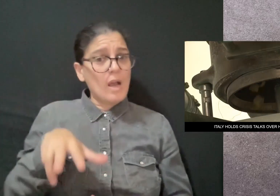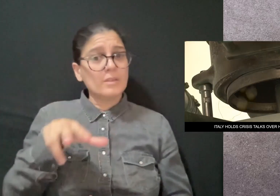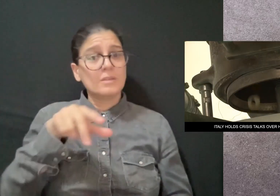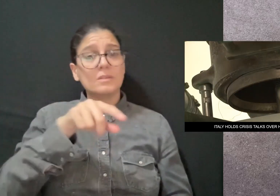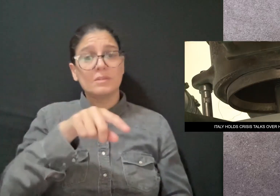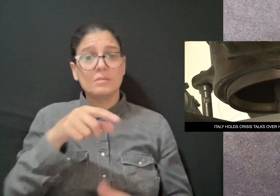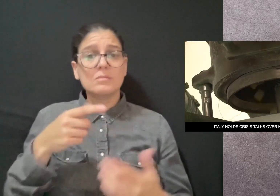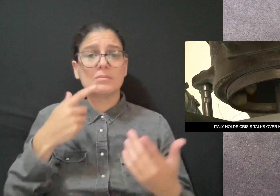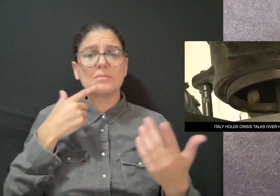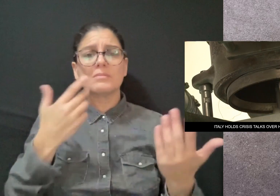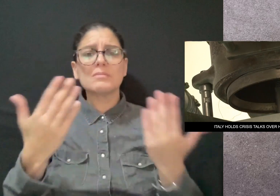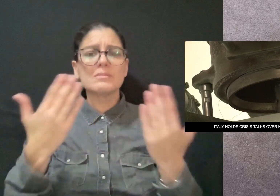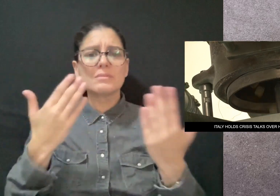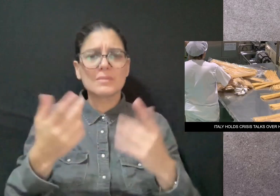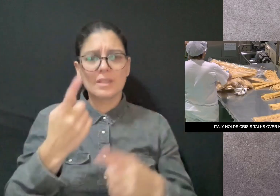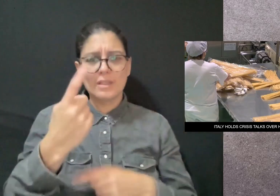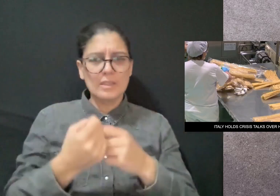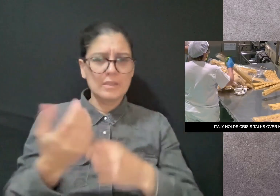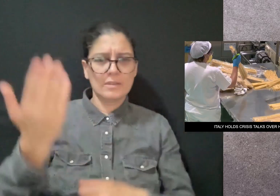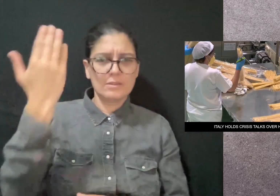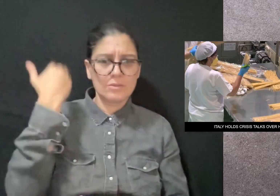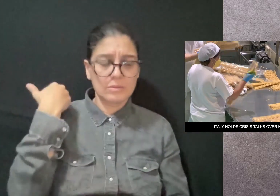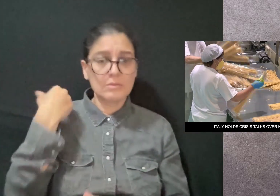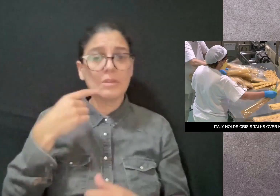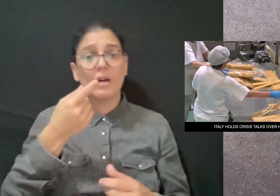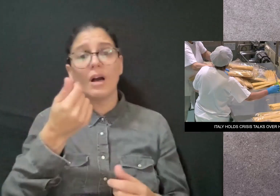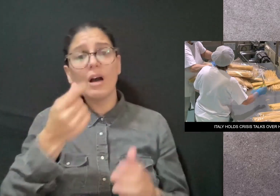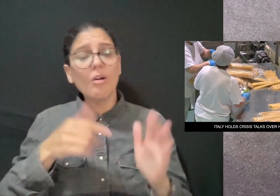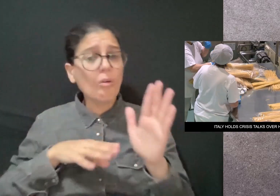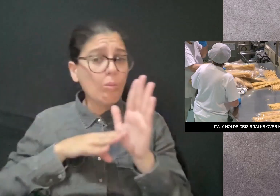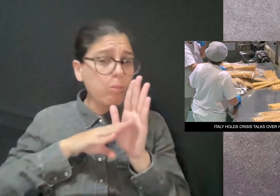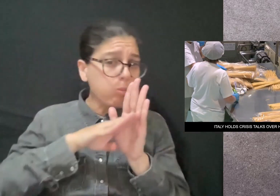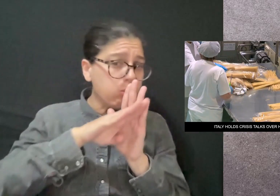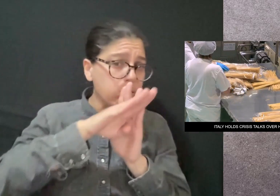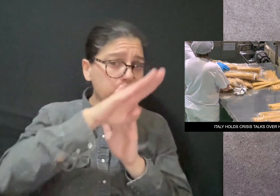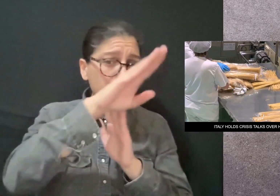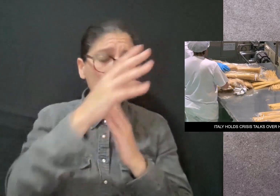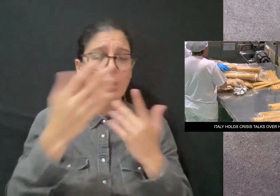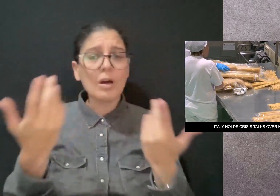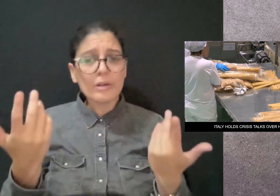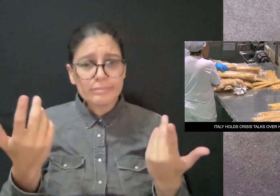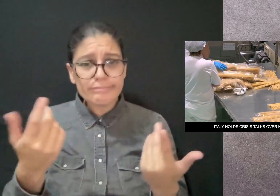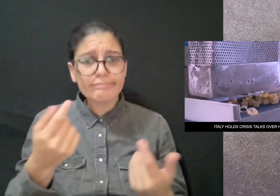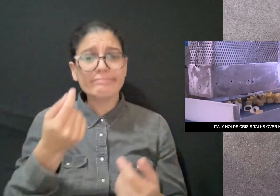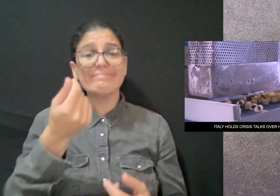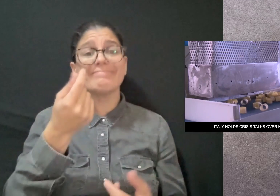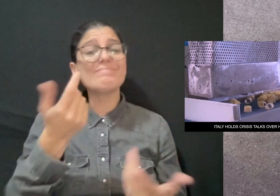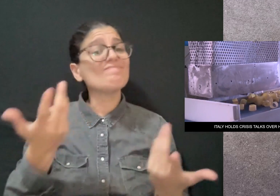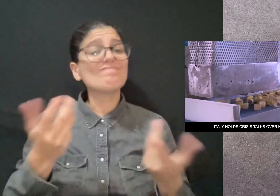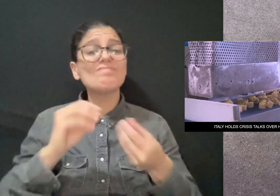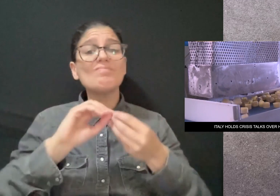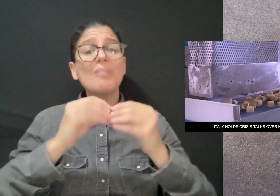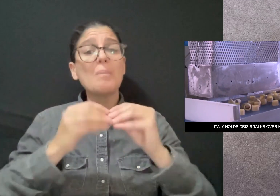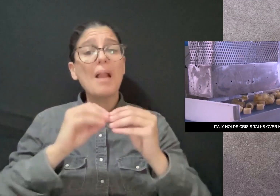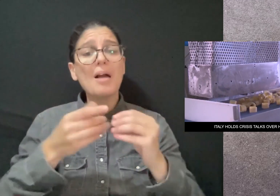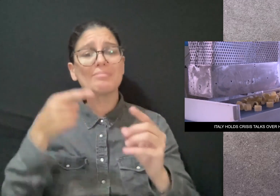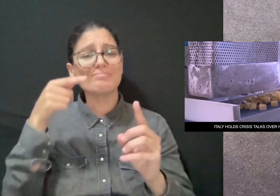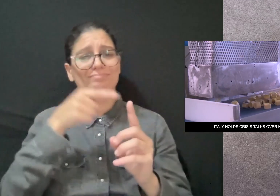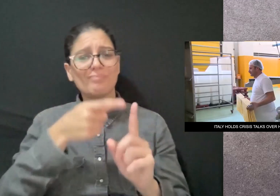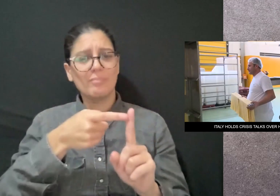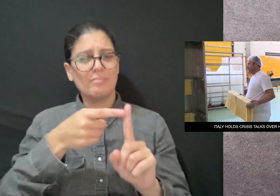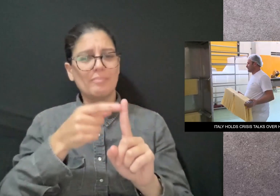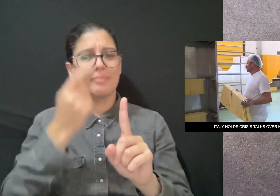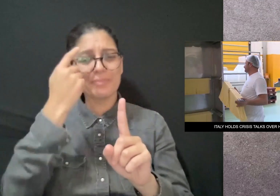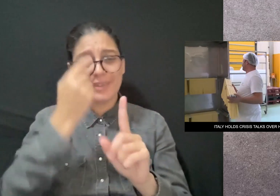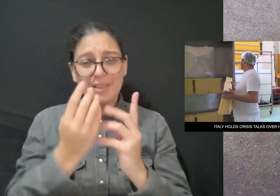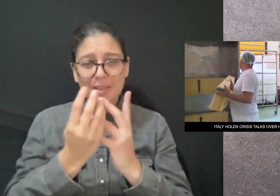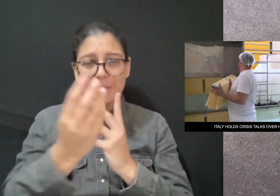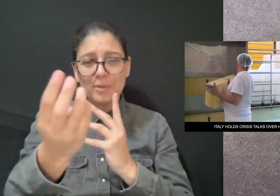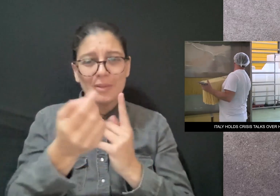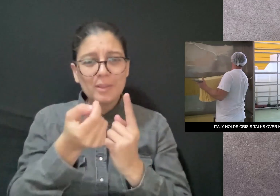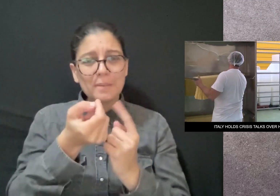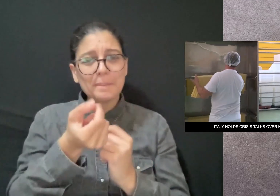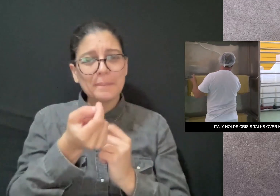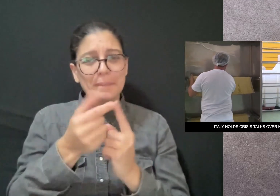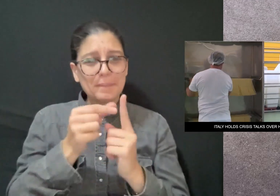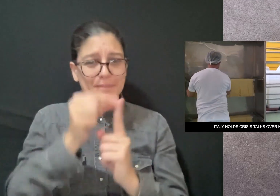last year and the price surge is happening despite the price of the main ingredient wheat